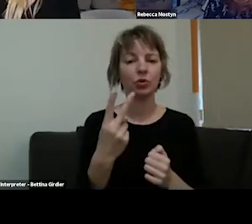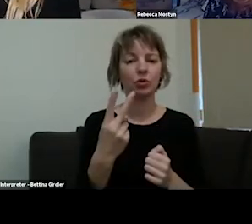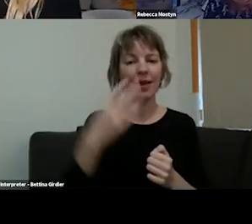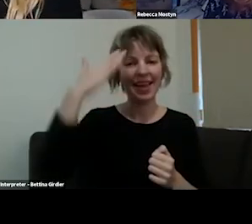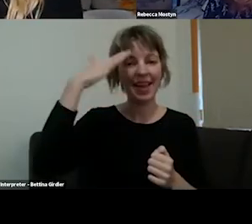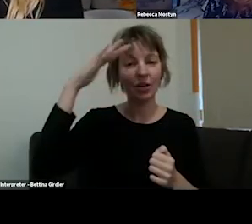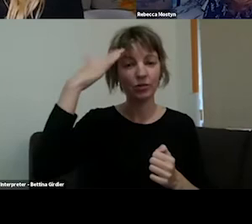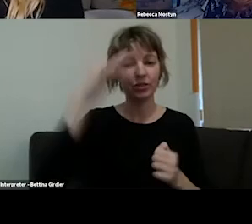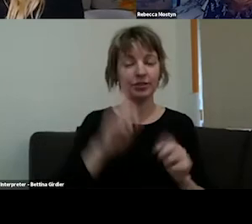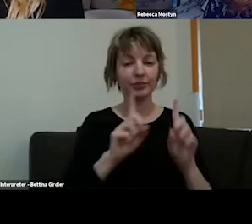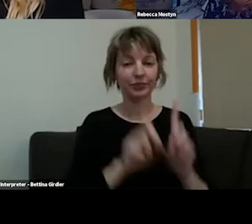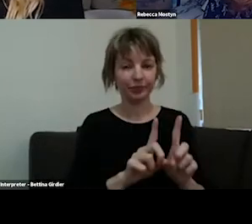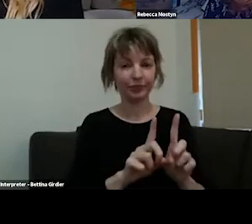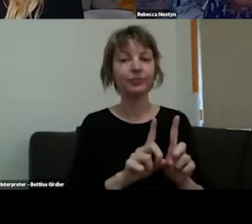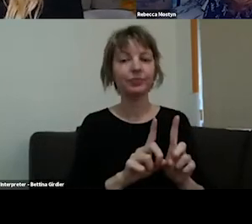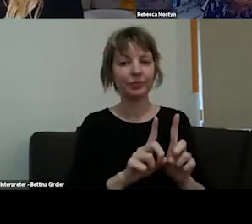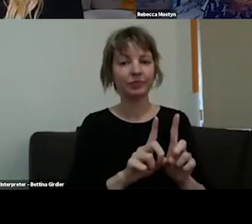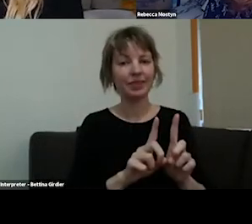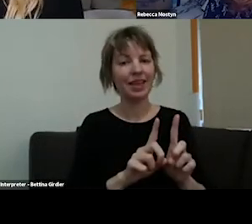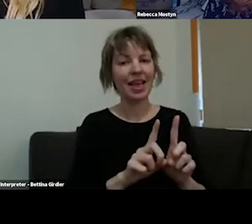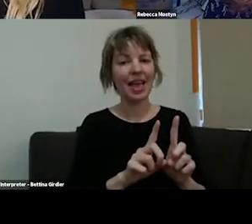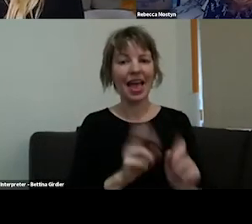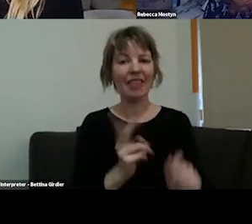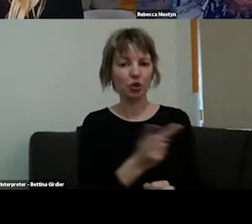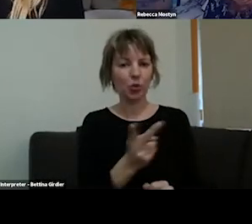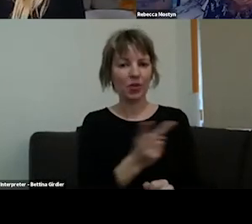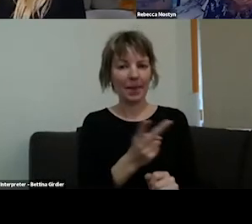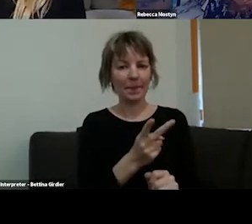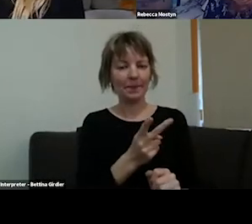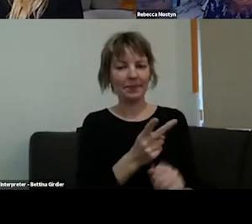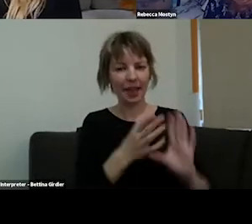through these difficult times and I think often, you know, while there